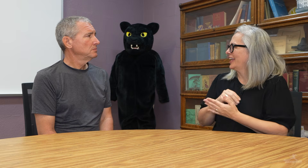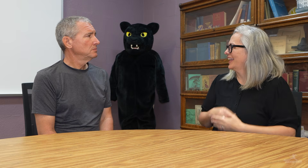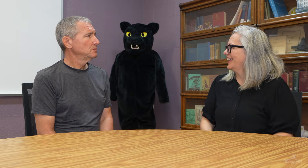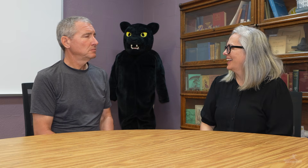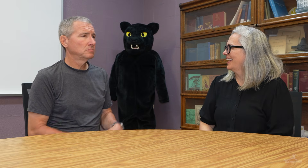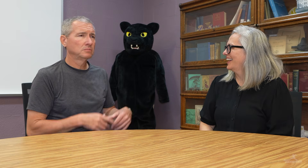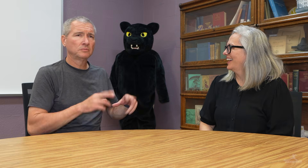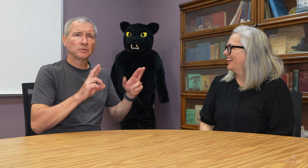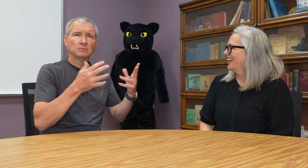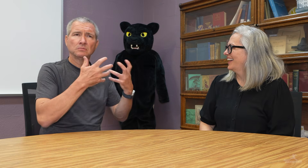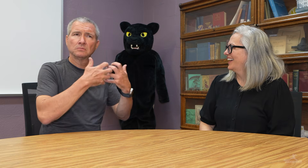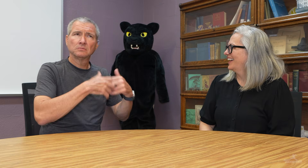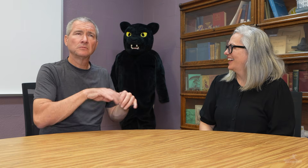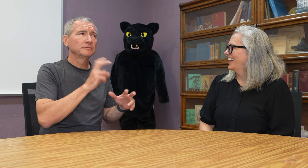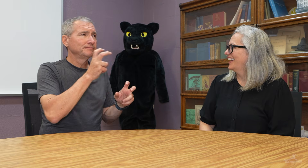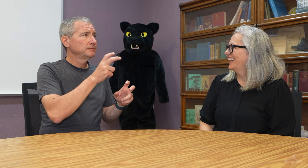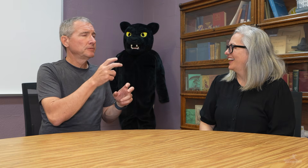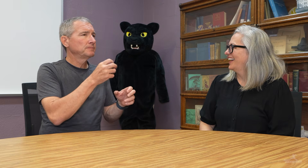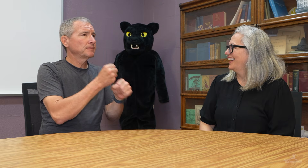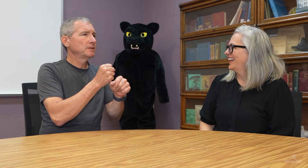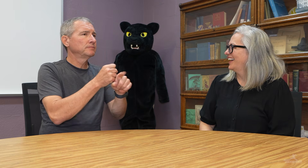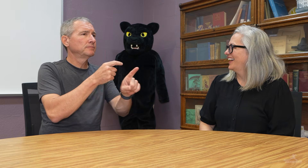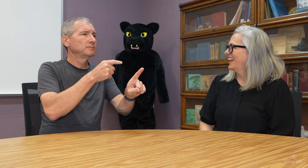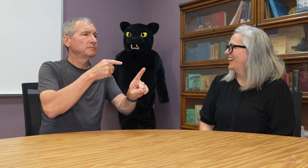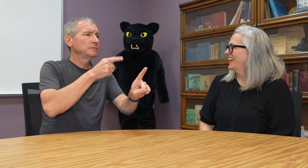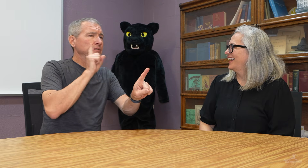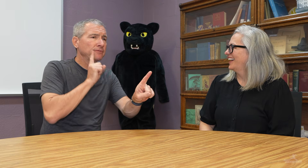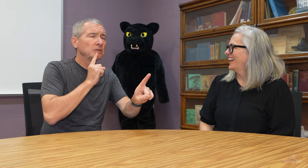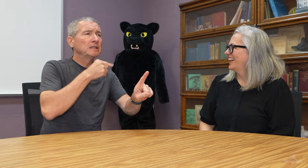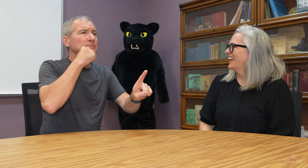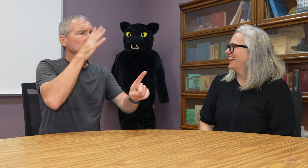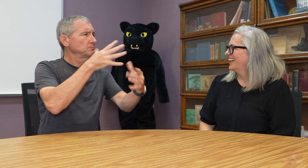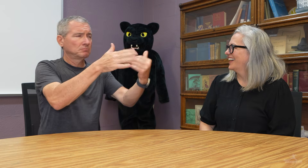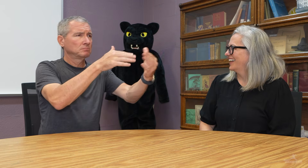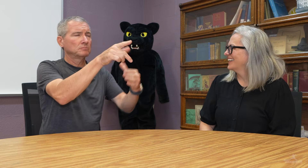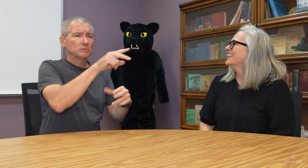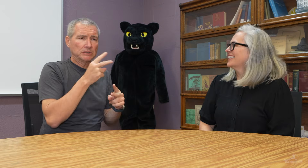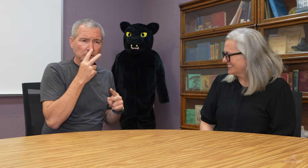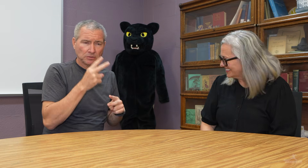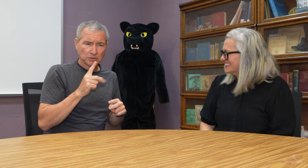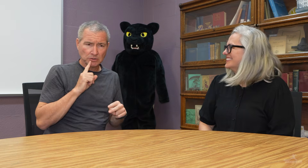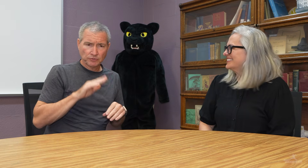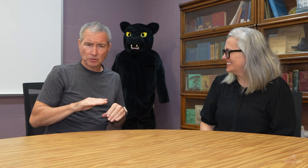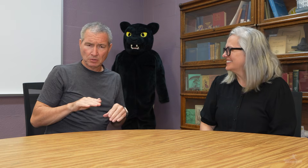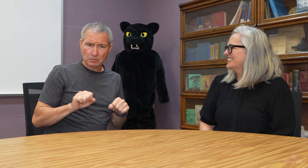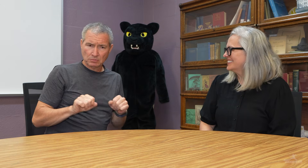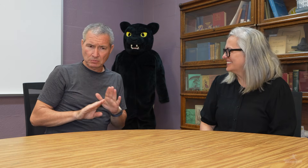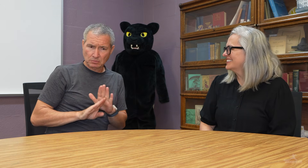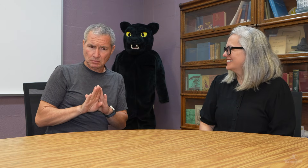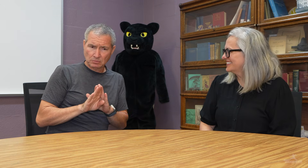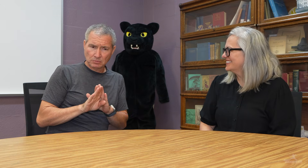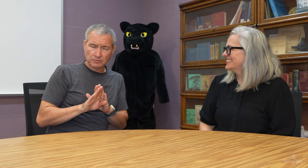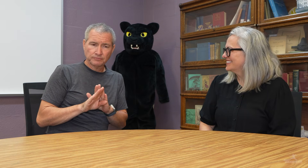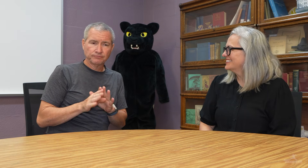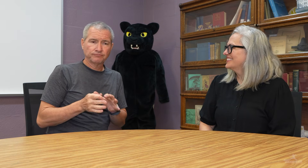This also gives hearing and deaf parents a chance to see how their children grow together.